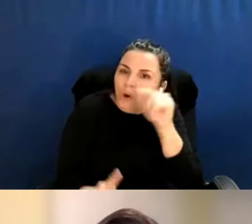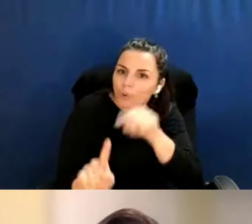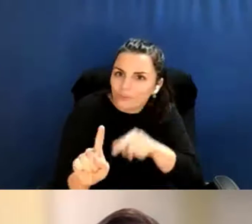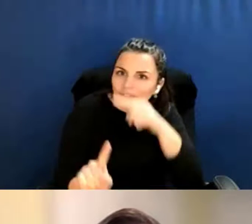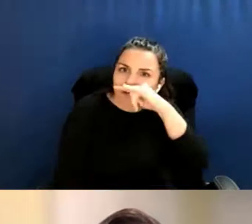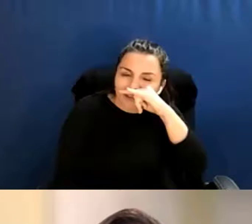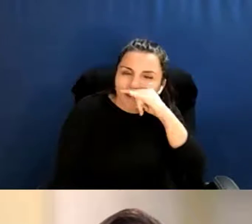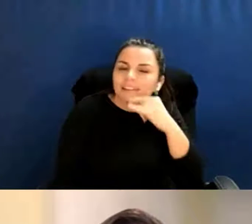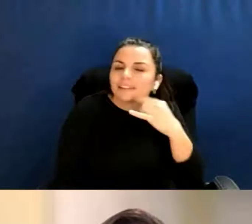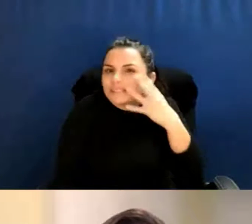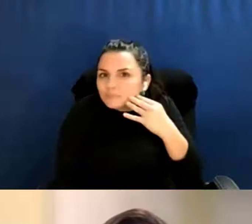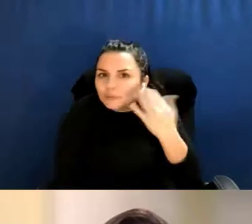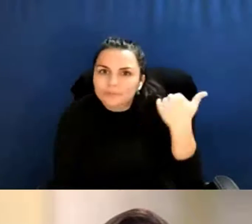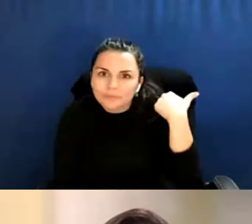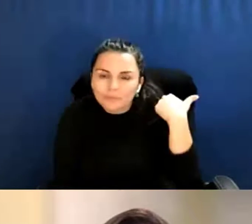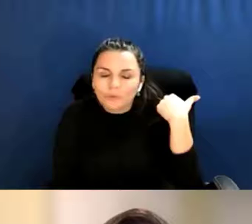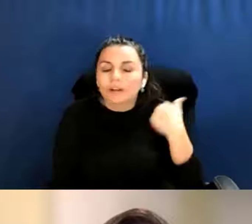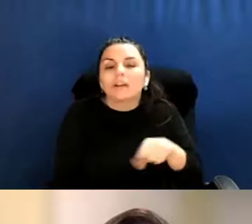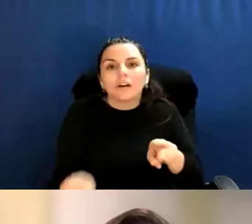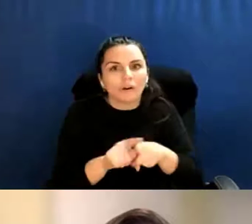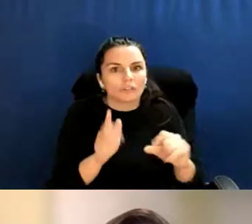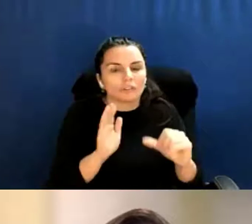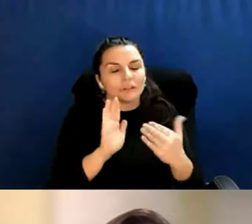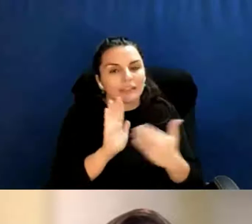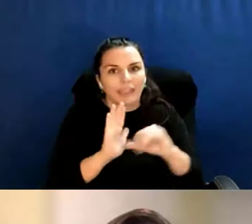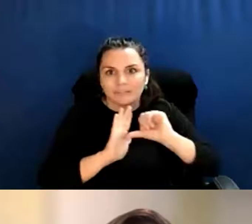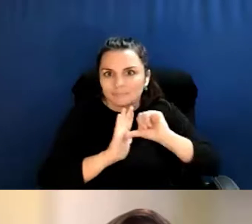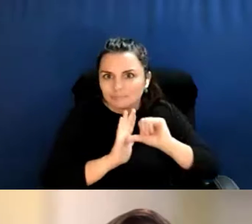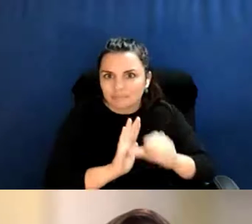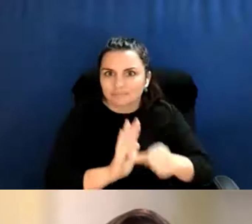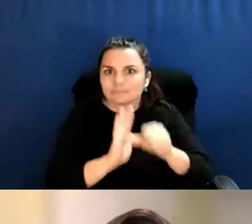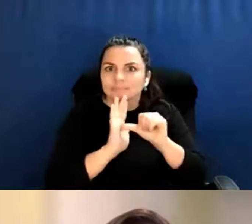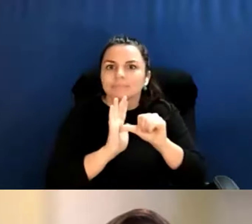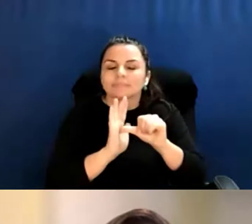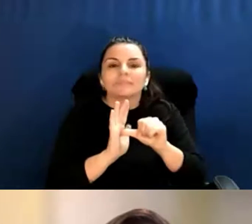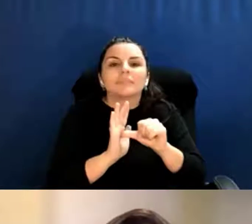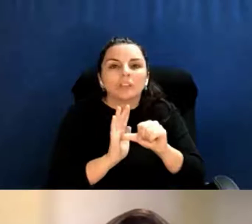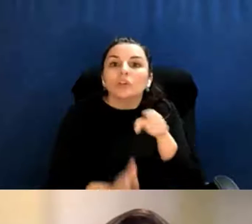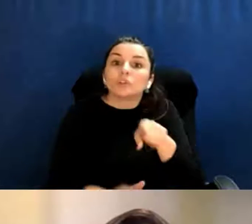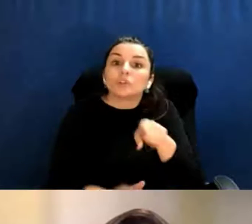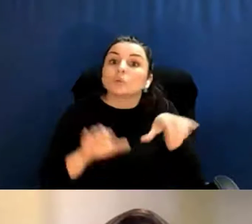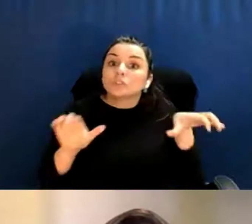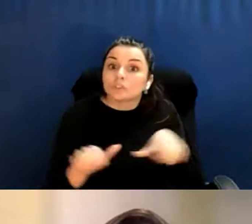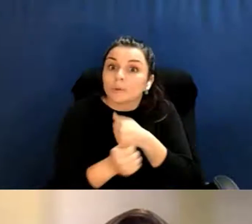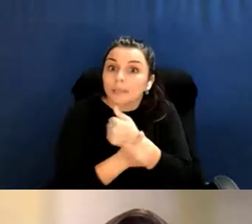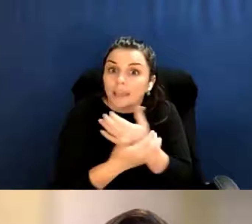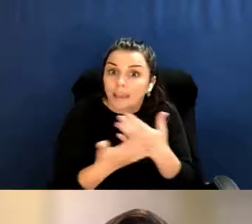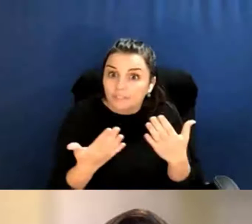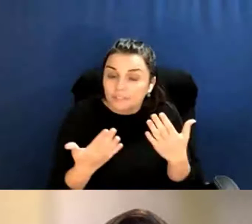I want to come back to the same old thing, you're doing all of this because of your interest